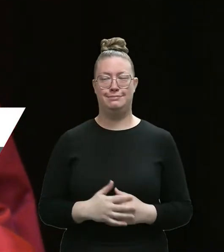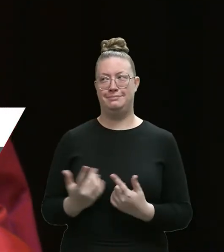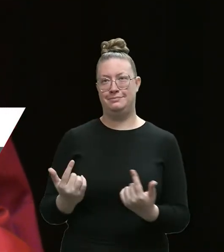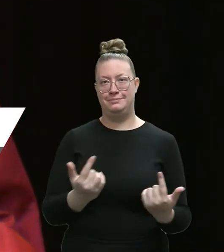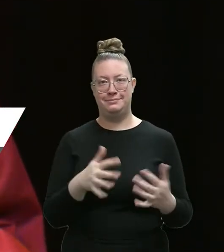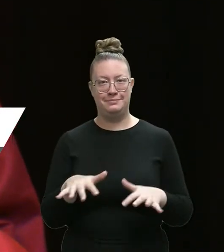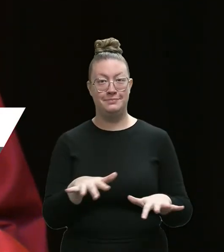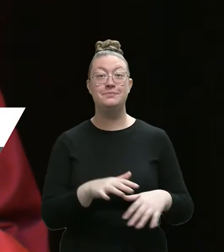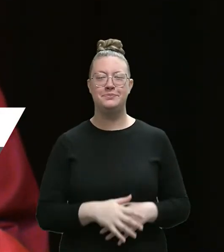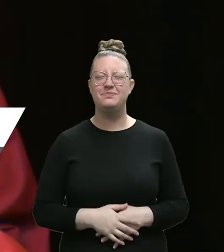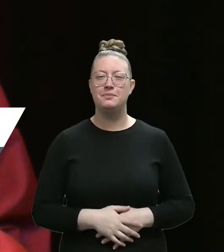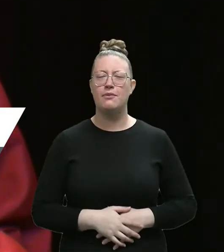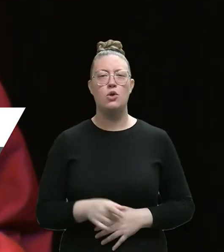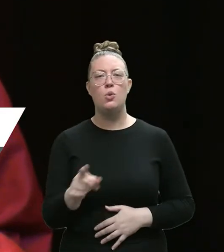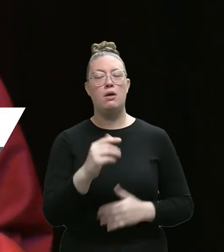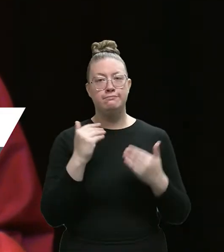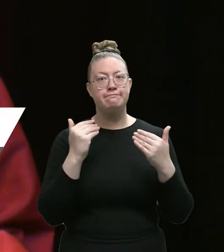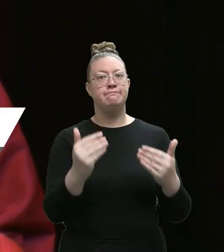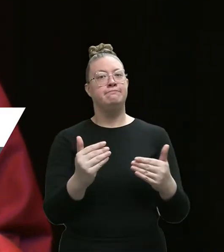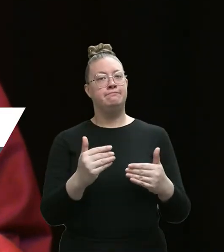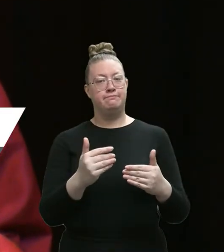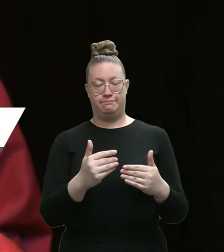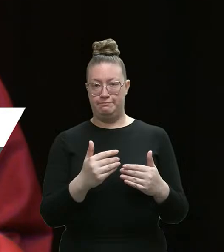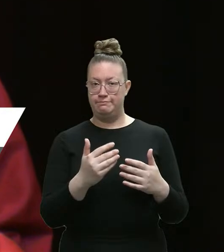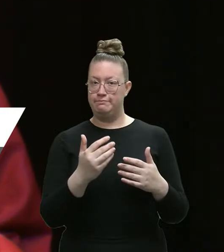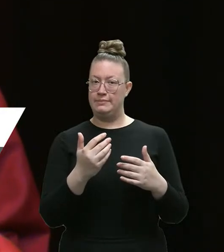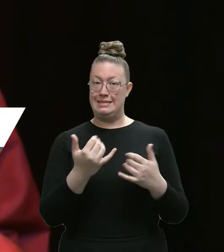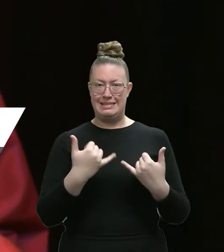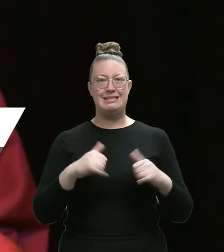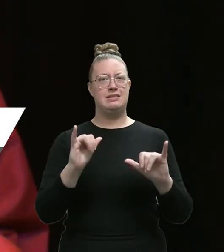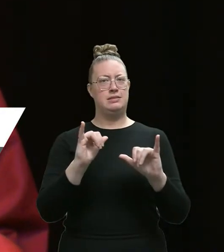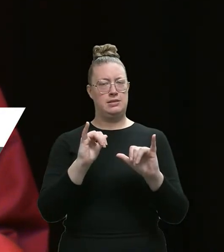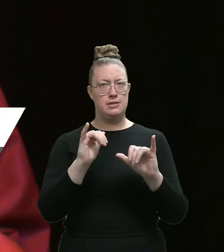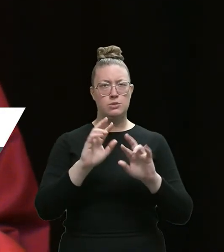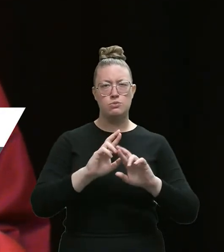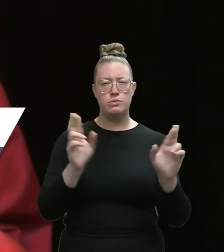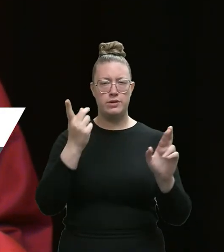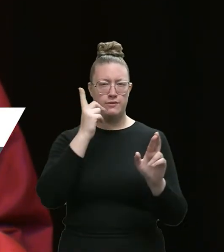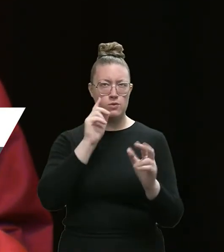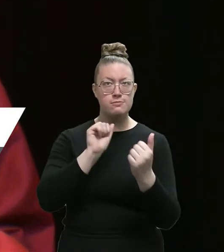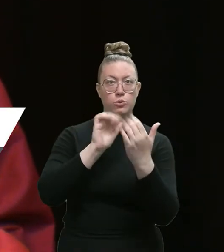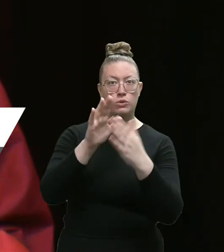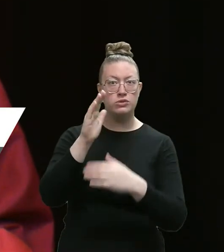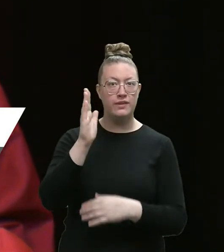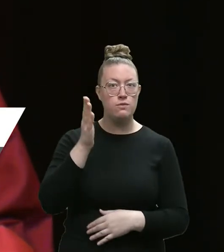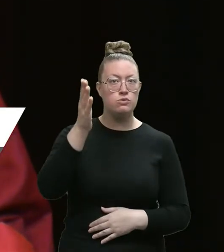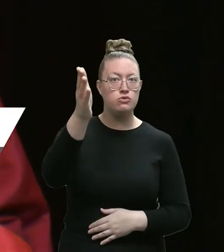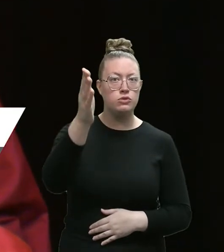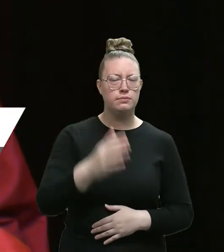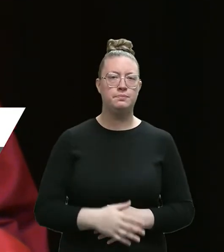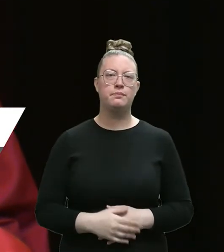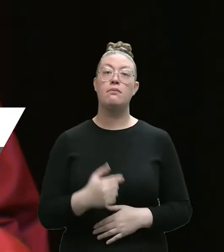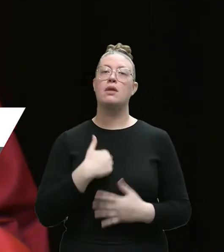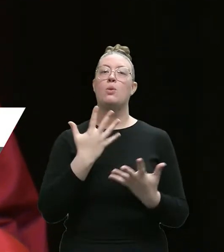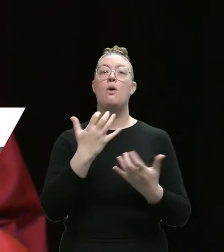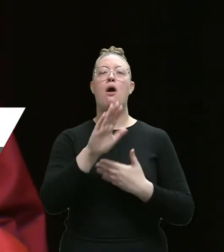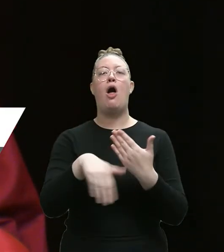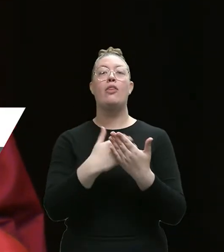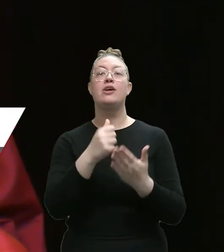not have looked before your next with that, and on behalf of the state board of education and myself, I congratulate you for this achievement.